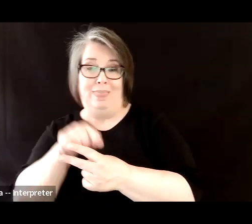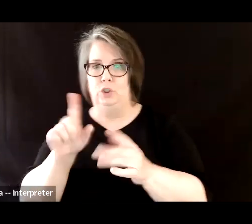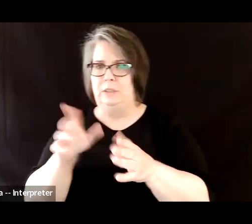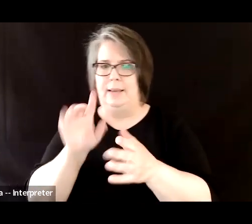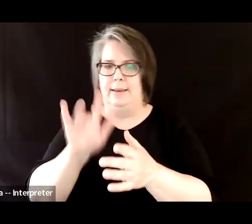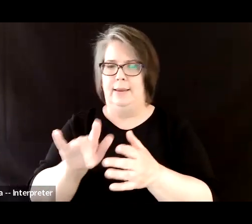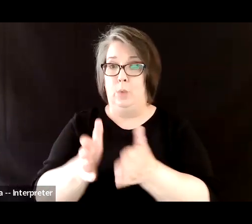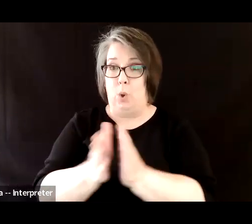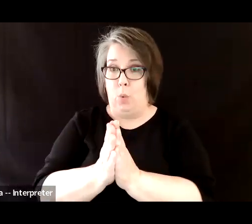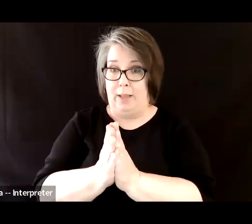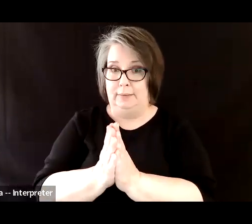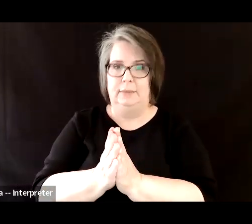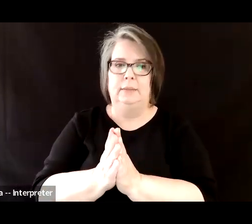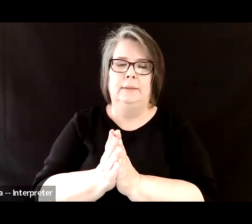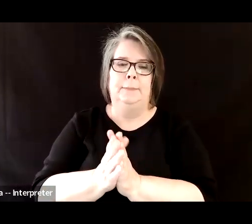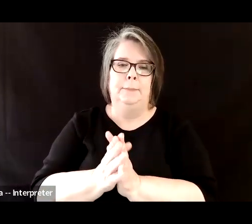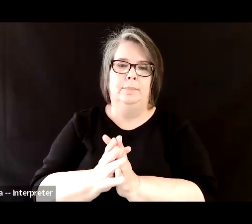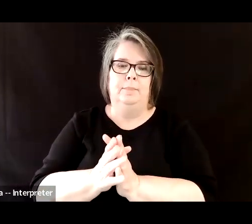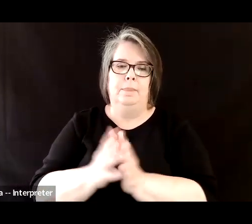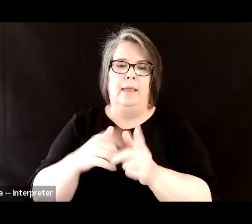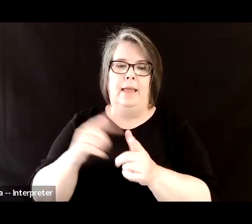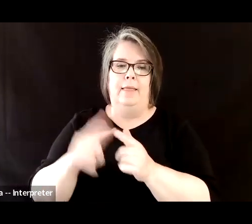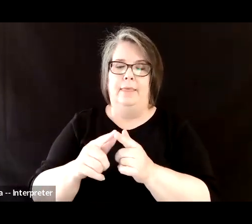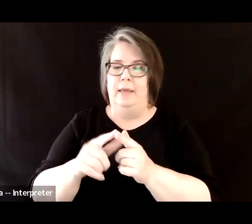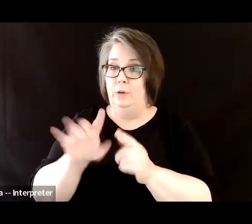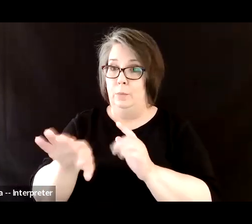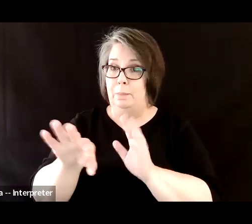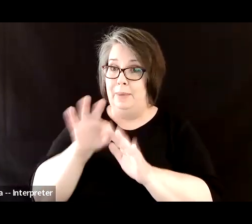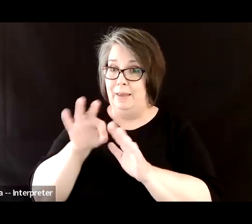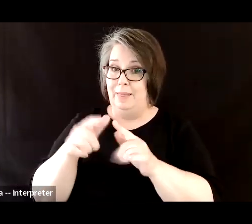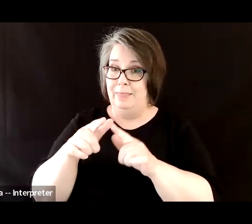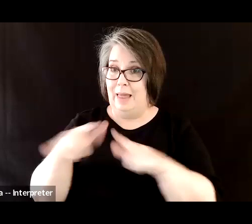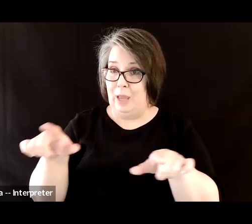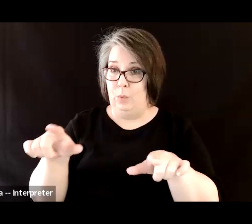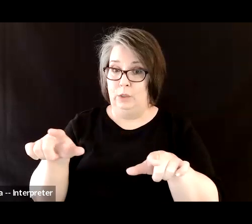You select request and then you select the language to auto